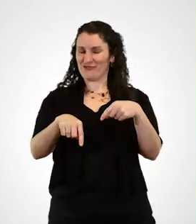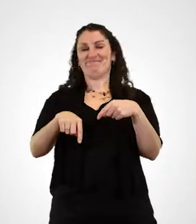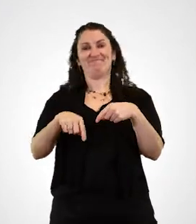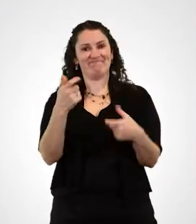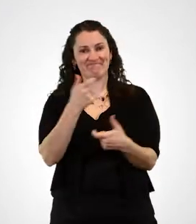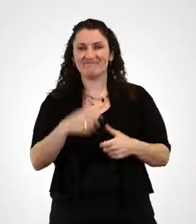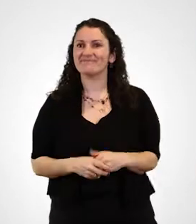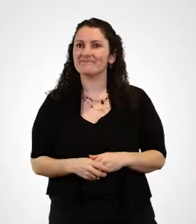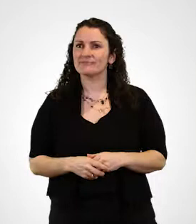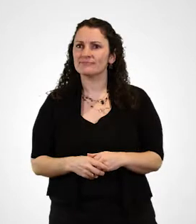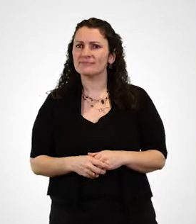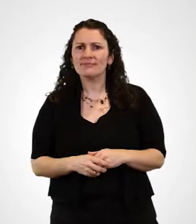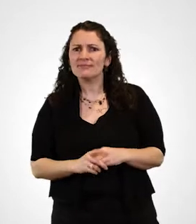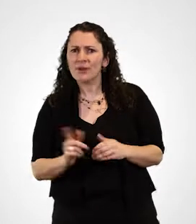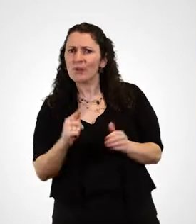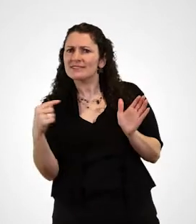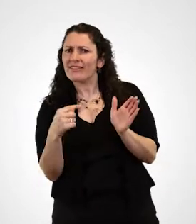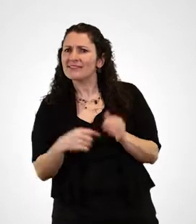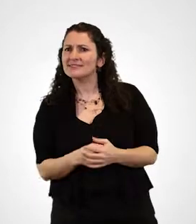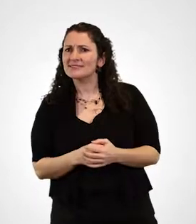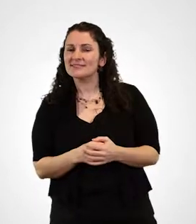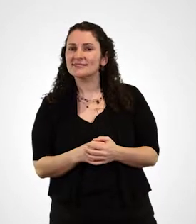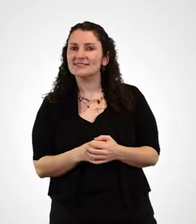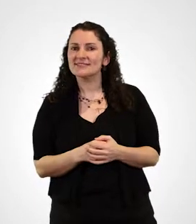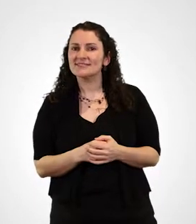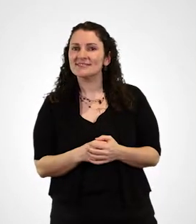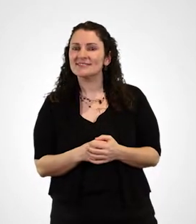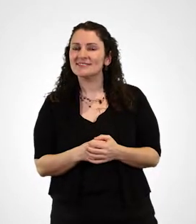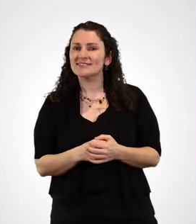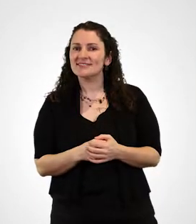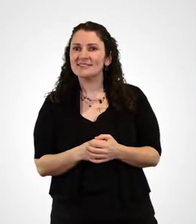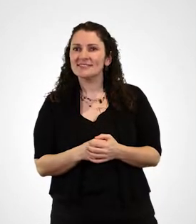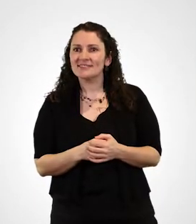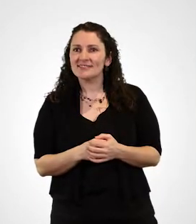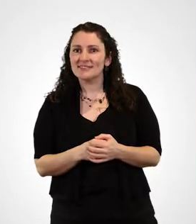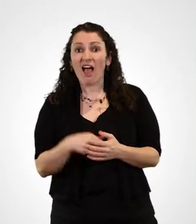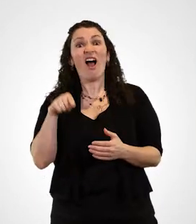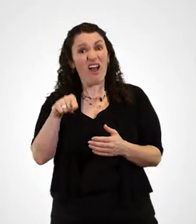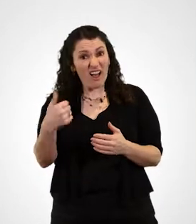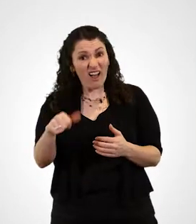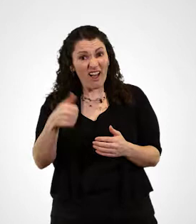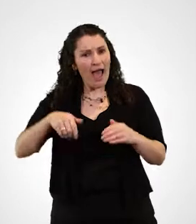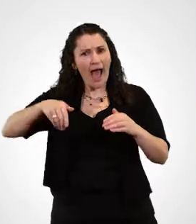He went under the sheet and what happened?